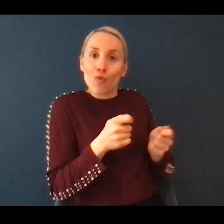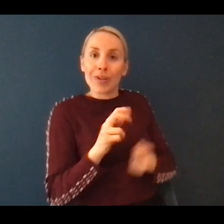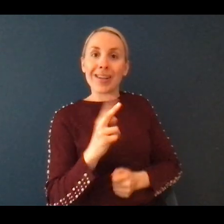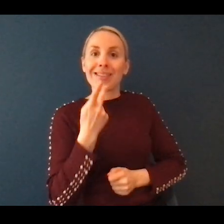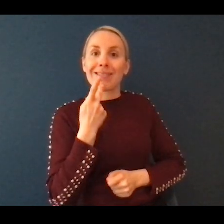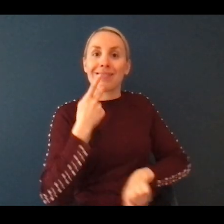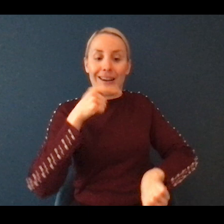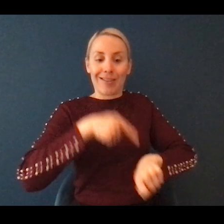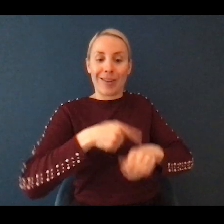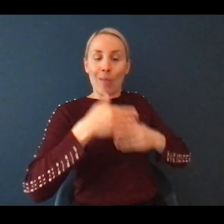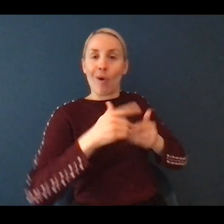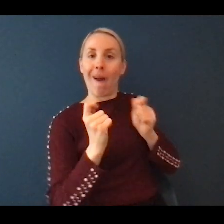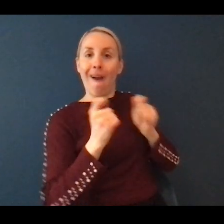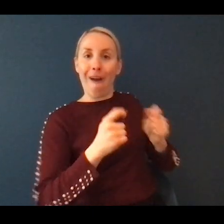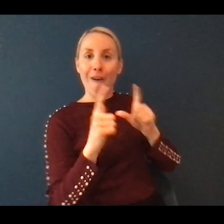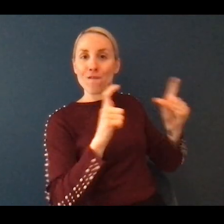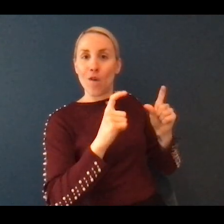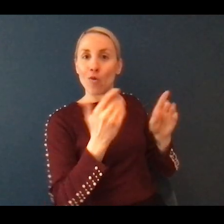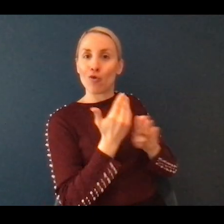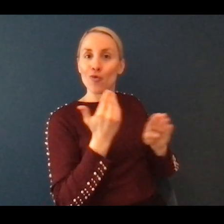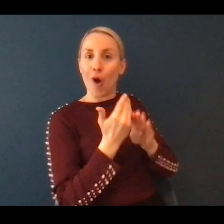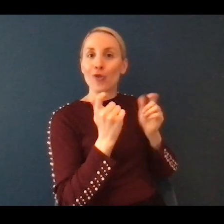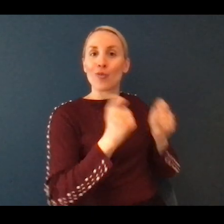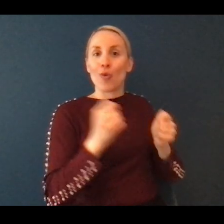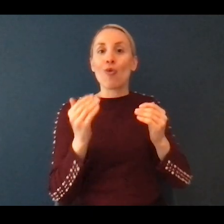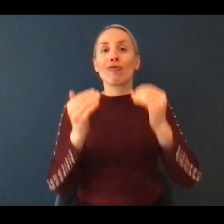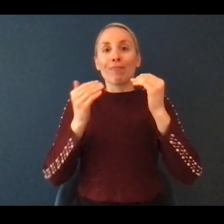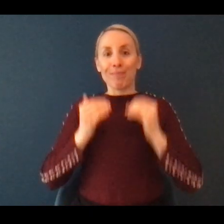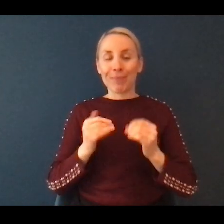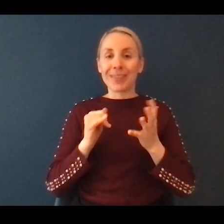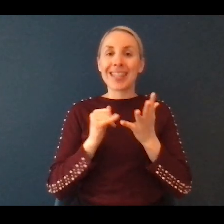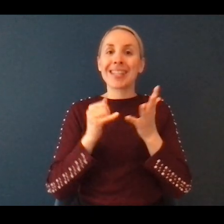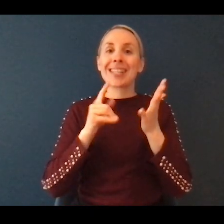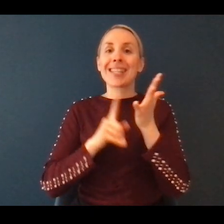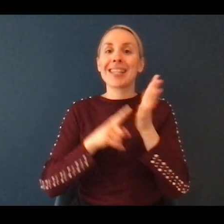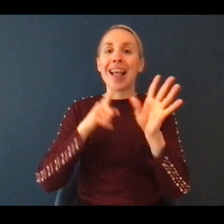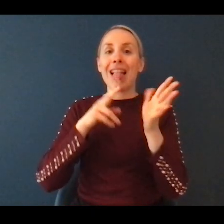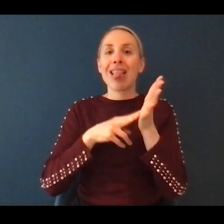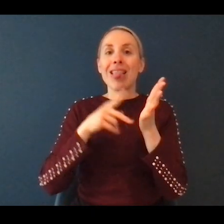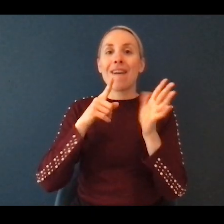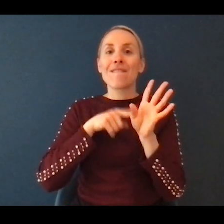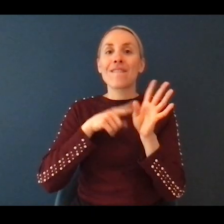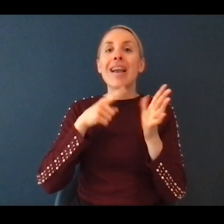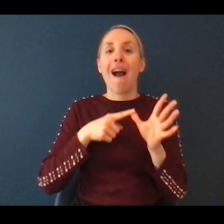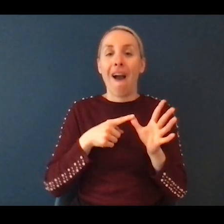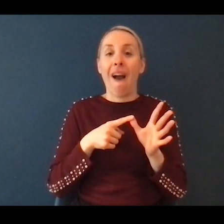of the Jerwood/Photoworks Awards and Silvia Rosi who was one of the awardees for the third